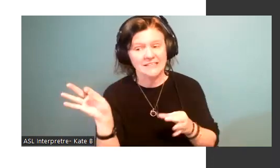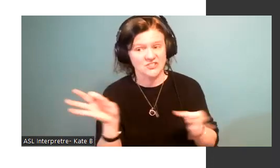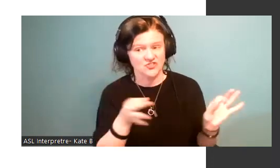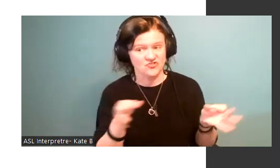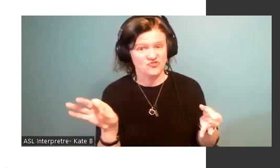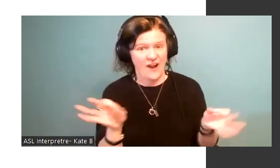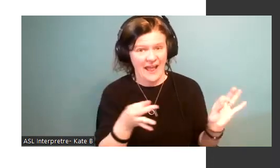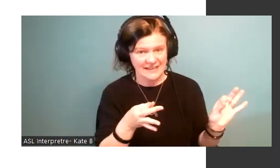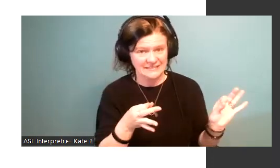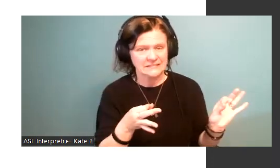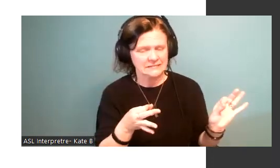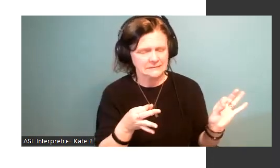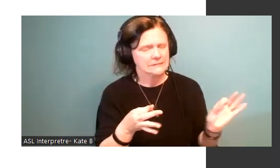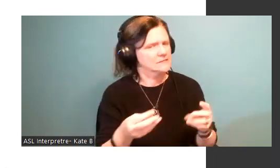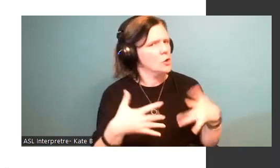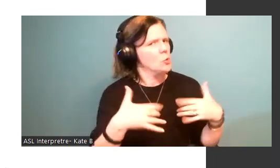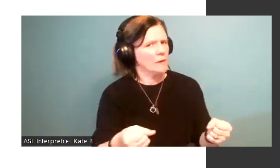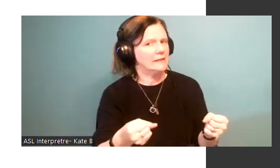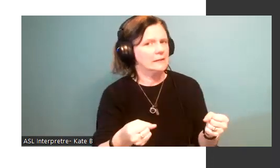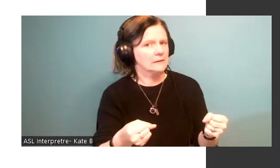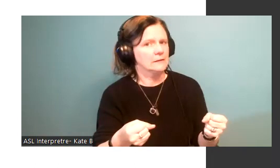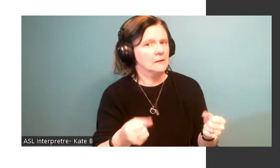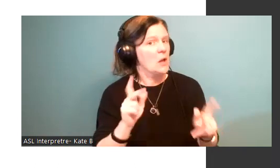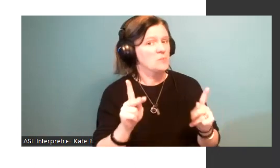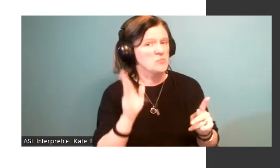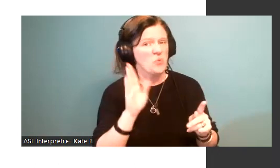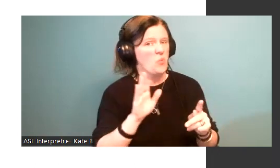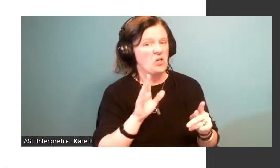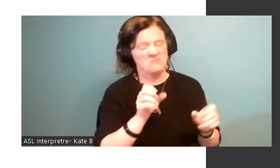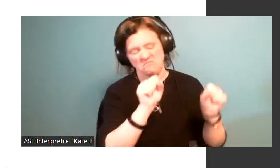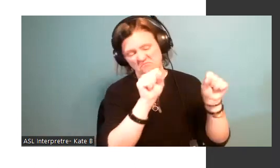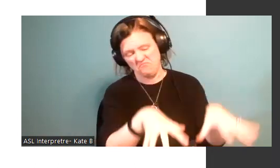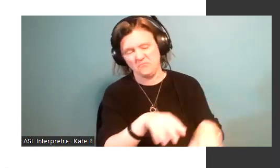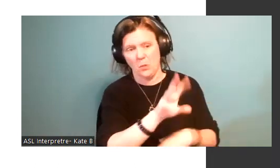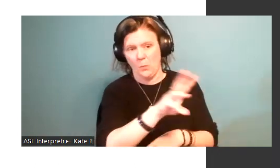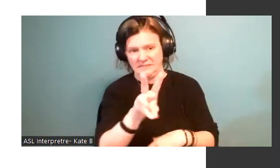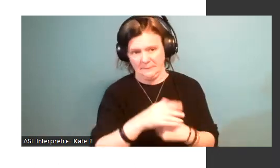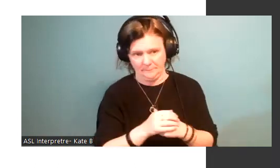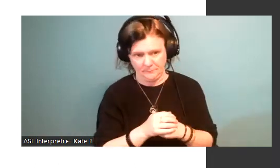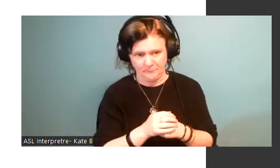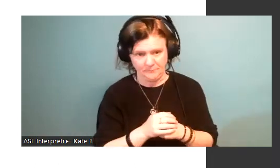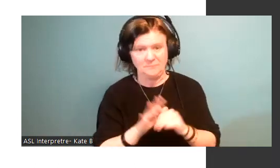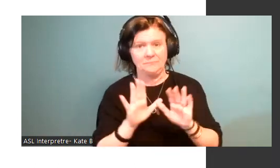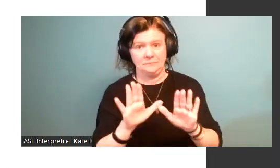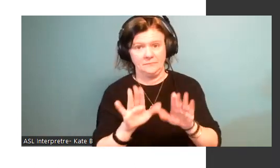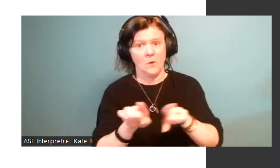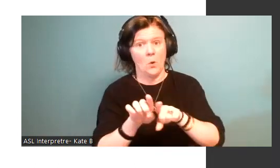29:59, 29:58, 29:57. The screen reader will read whatever it is doing but then it will start